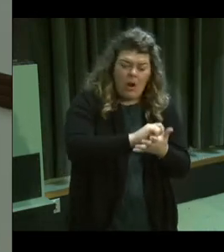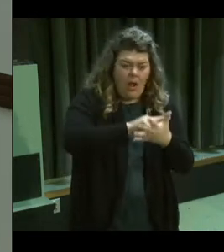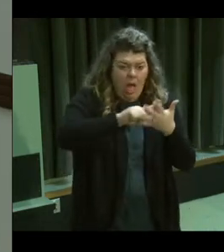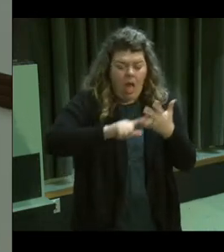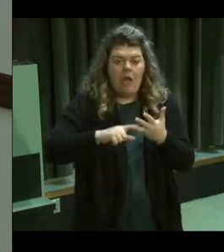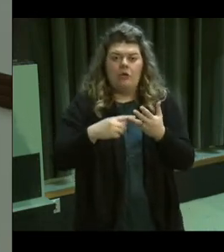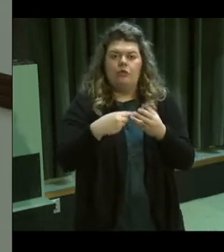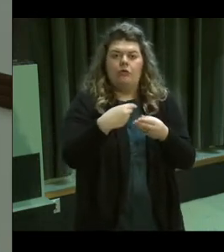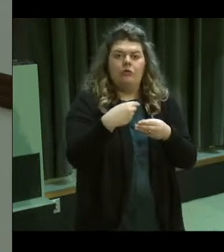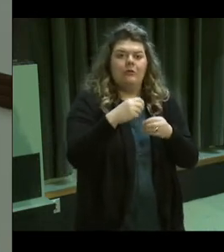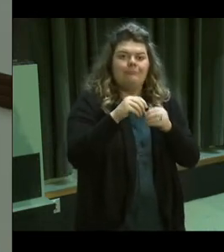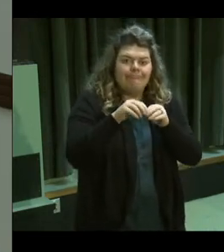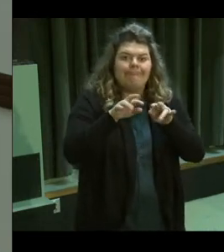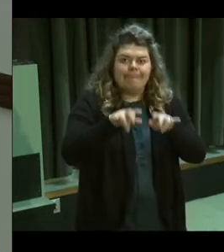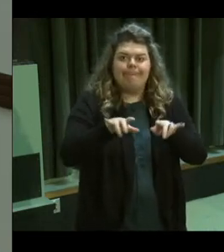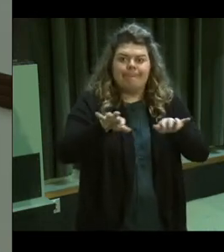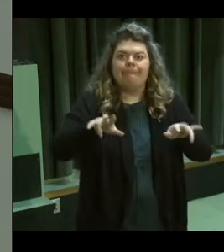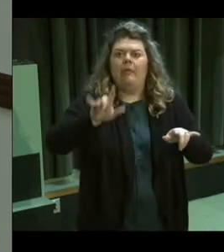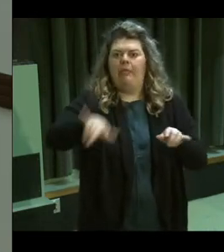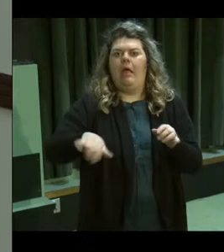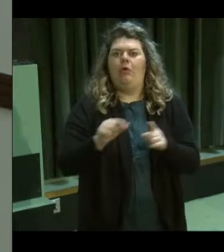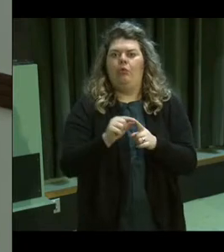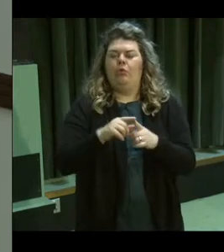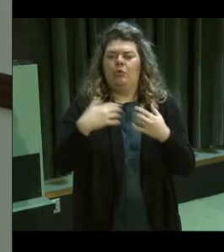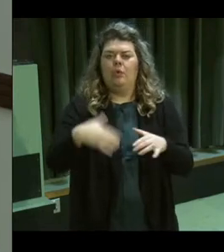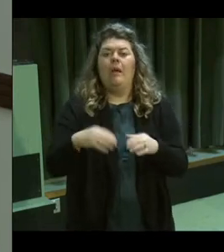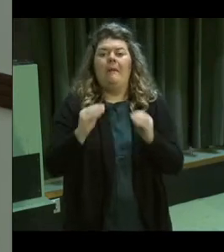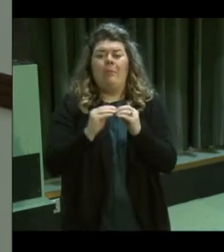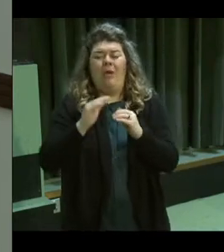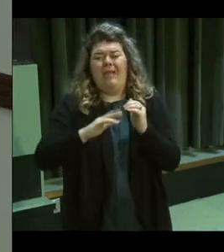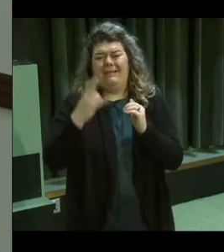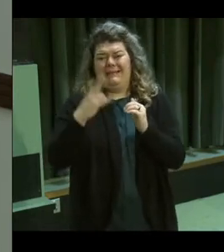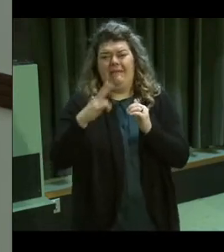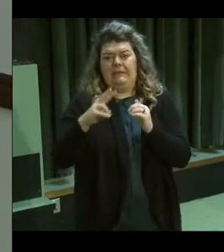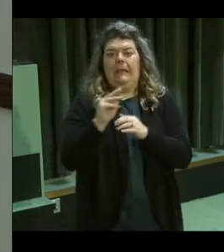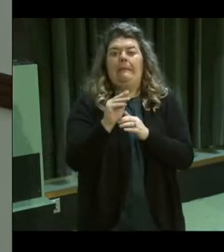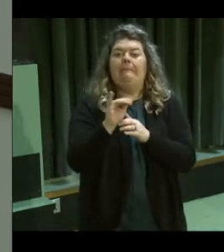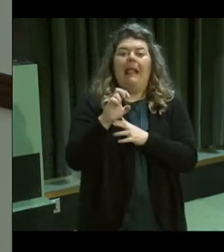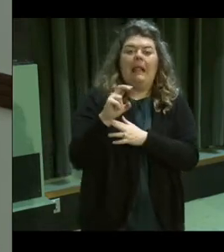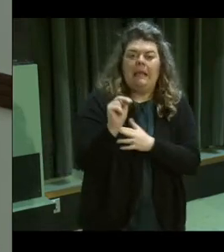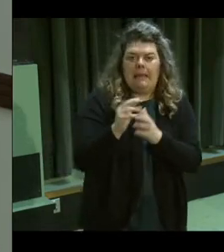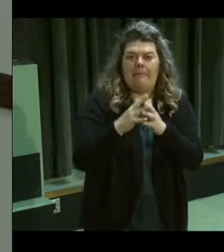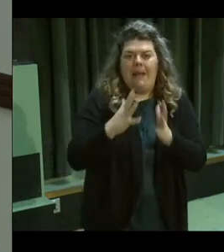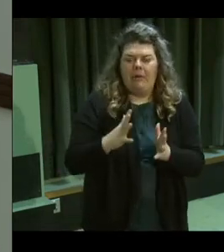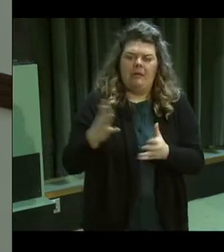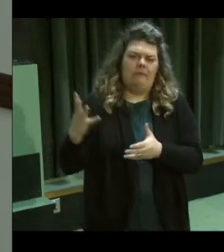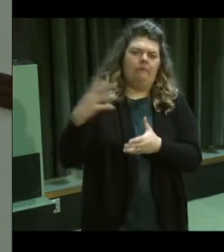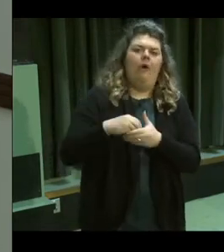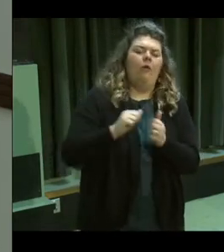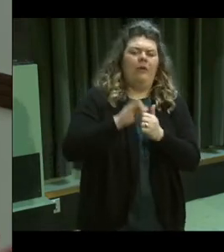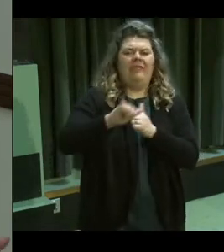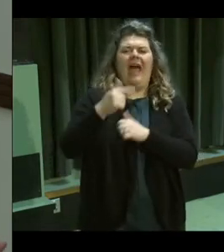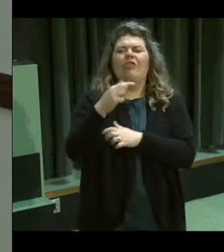about the great boycott. At one time, more than 17 million